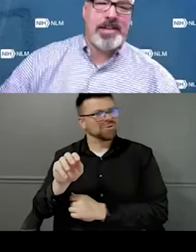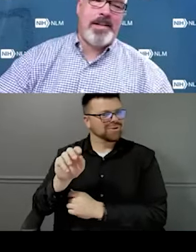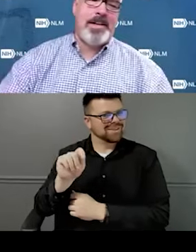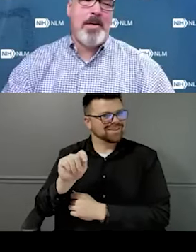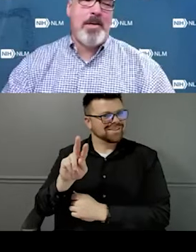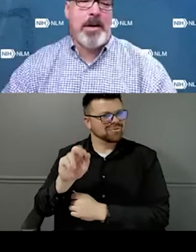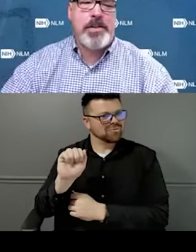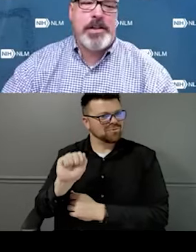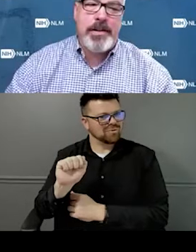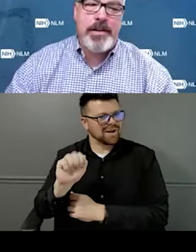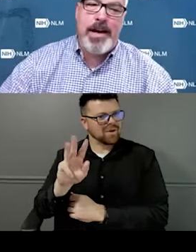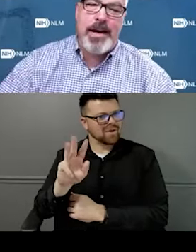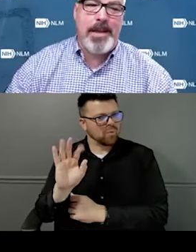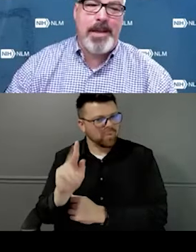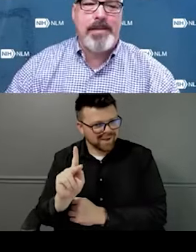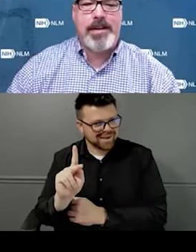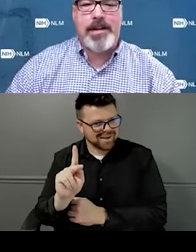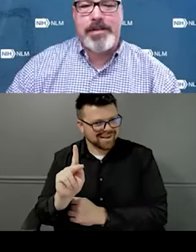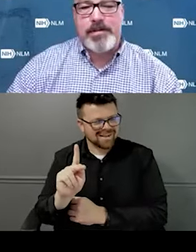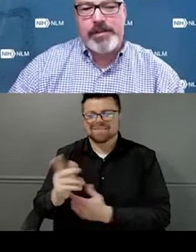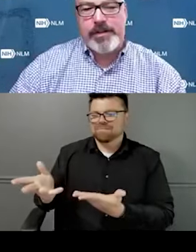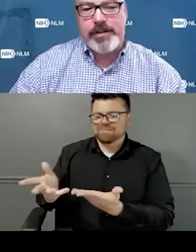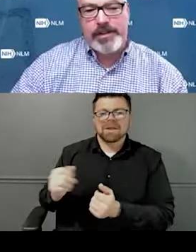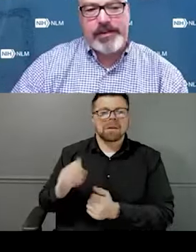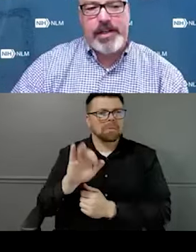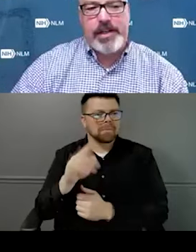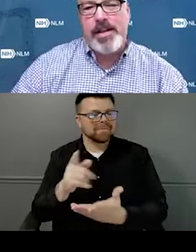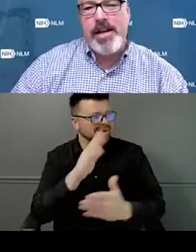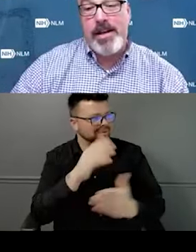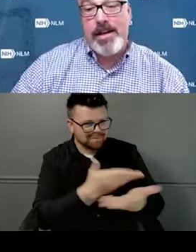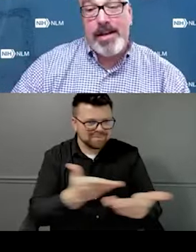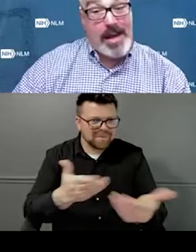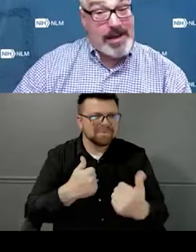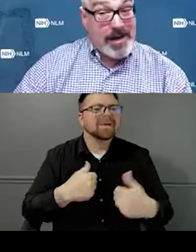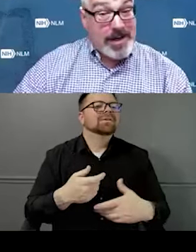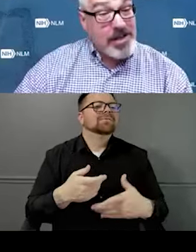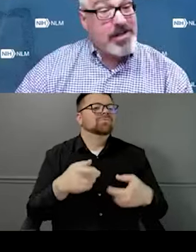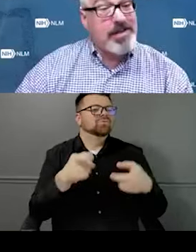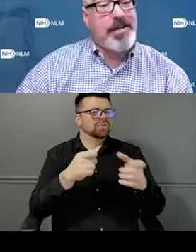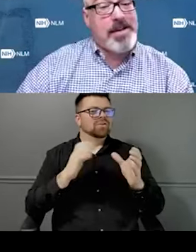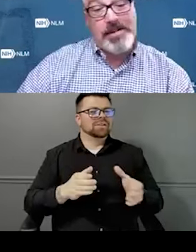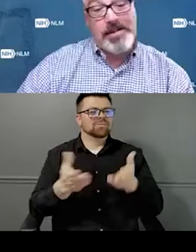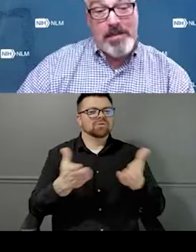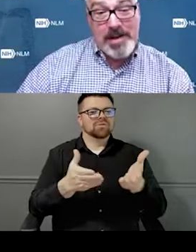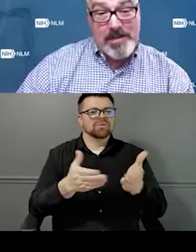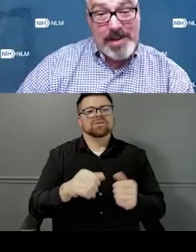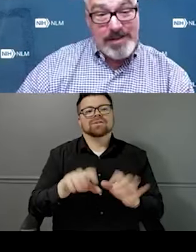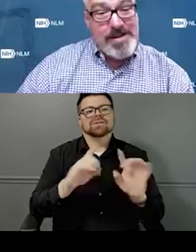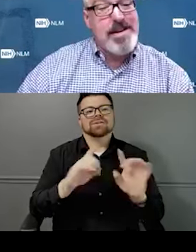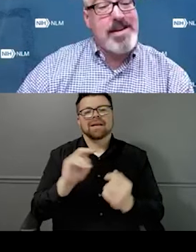Jean. I'm Bart Trawick. I'm the head of the Customer Services Section, NIH, the National Library of Medicine,